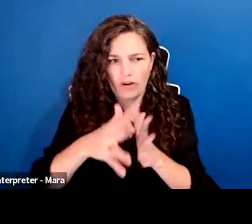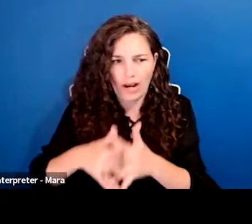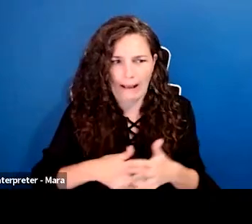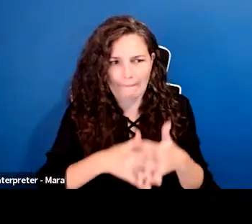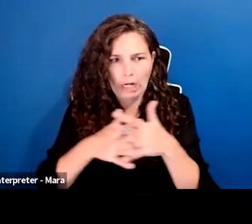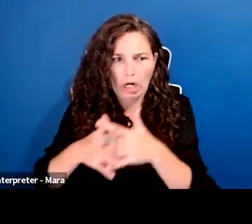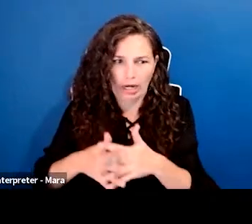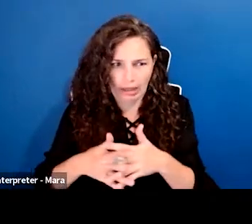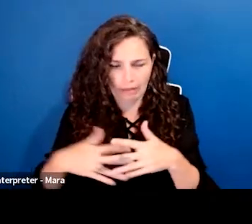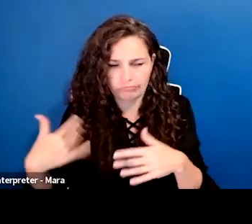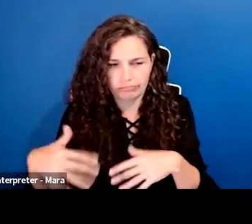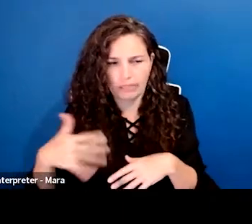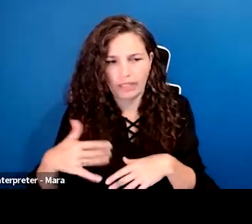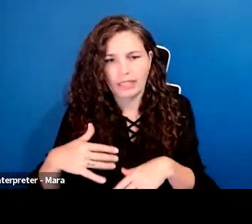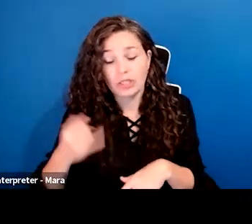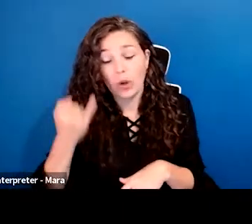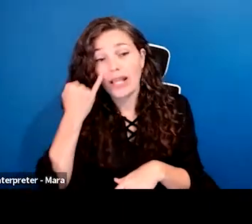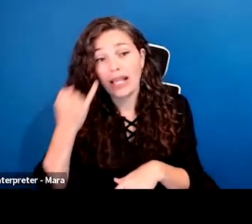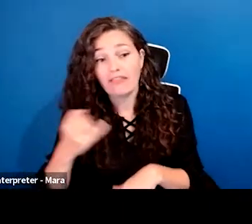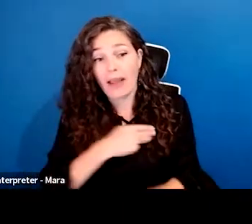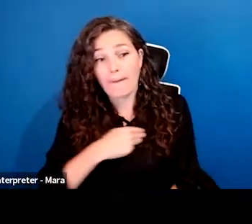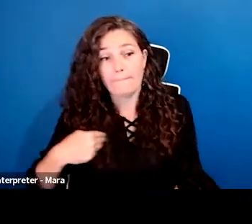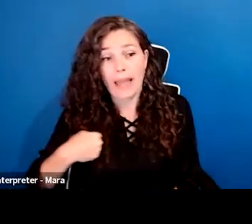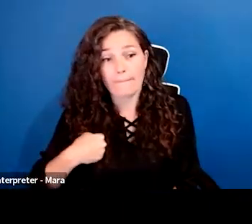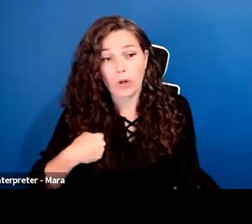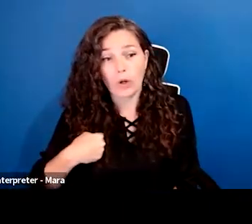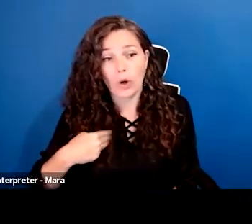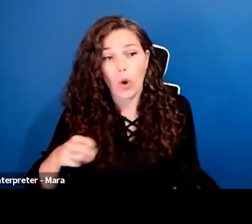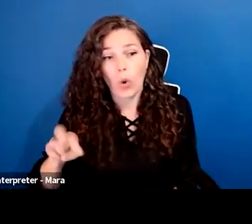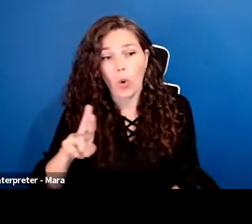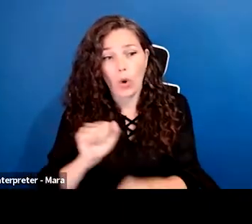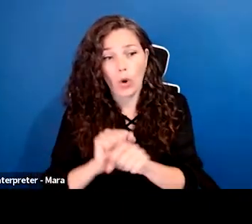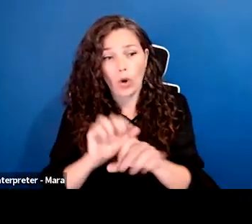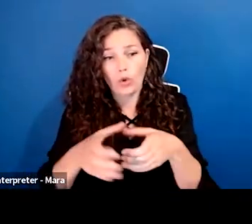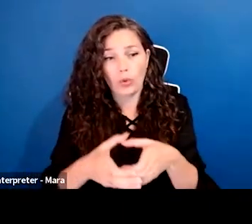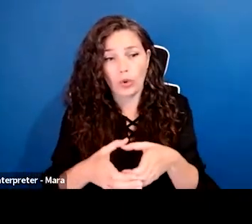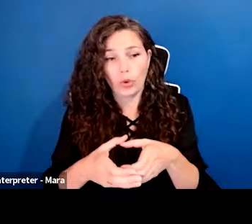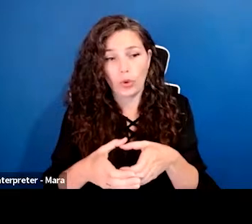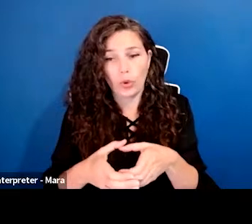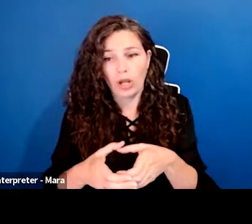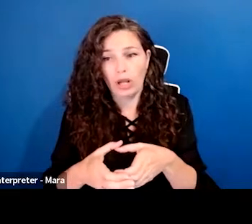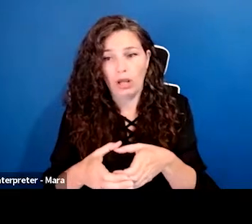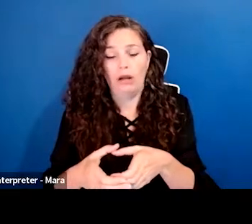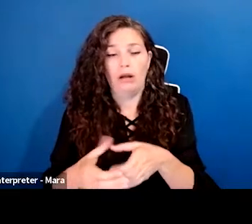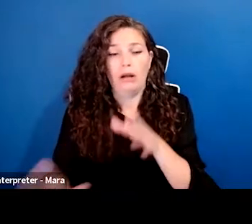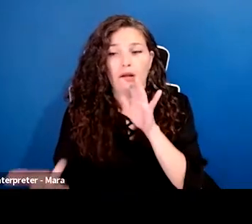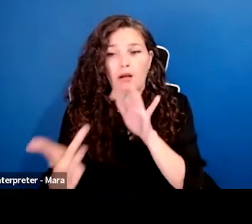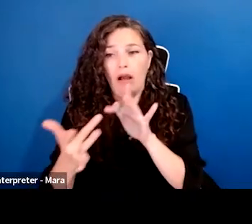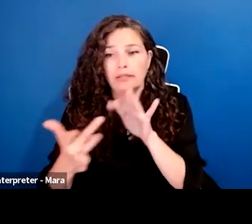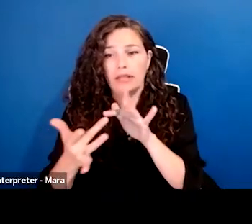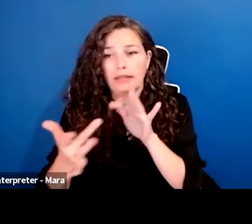I mean from members, crew, whoever calls from a set we cannot intervene address and resolve matters